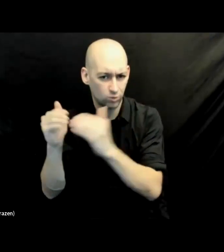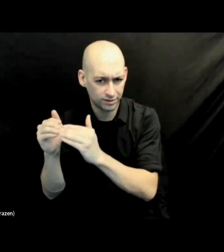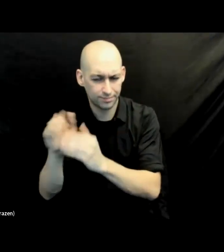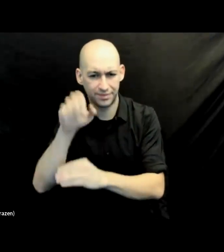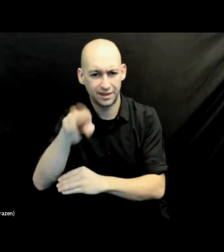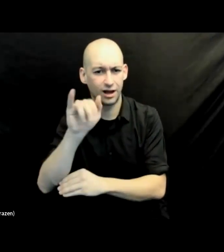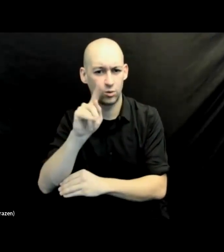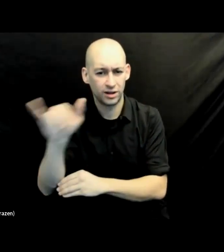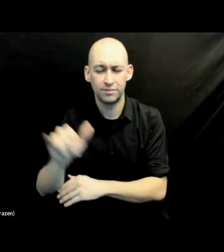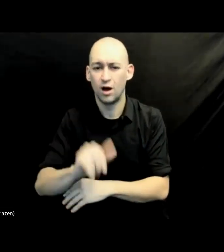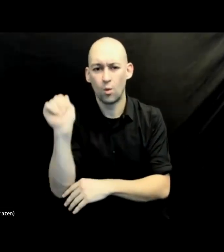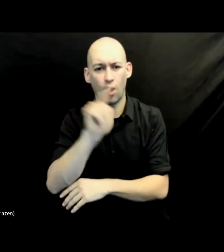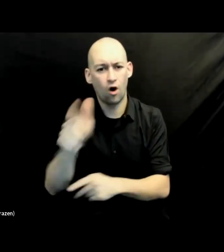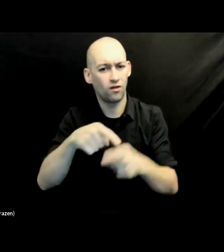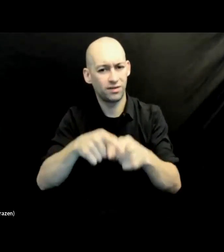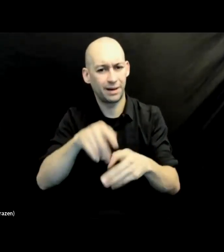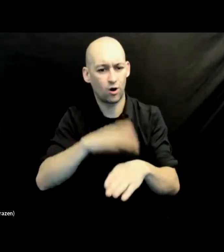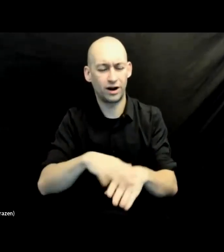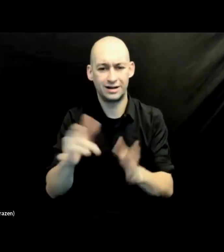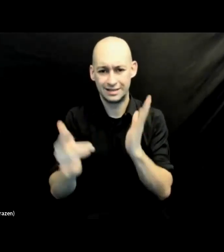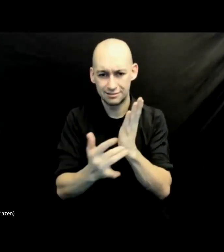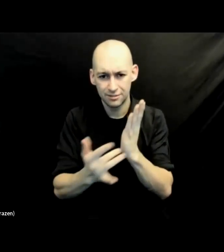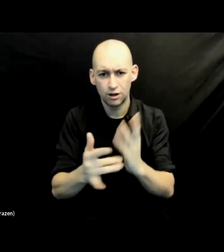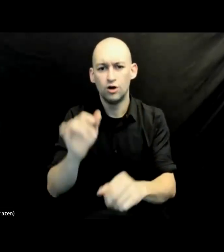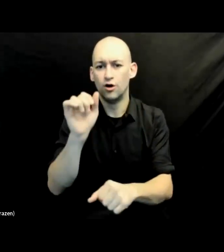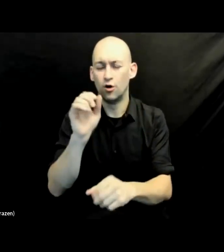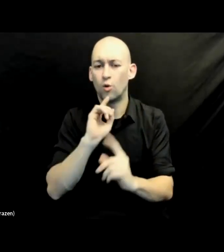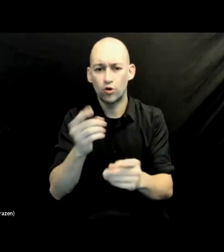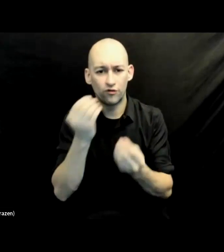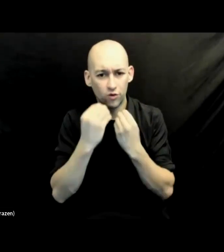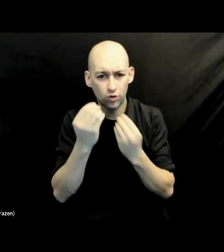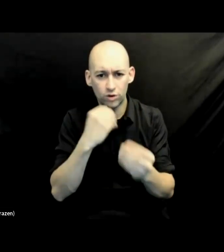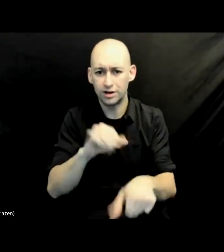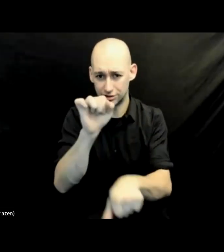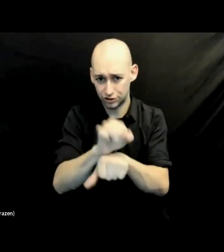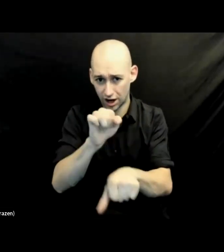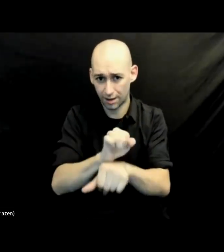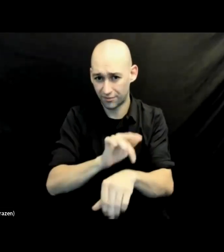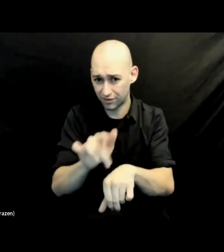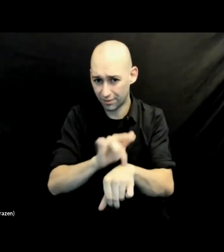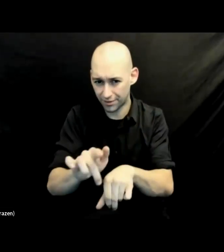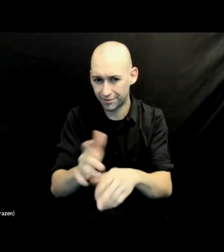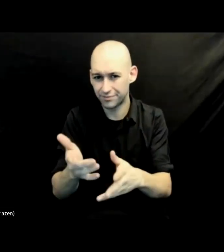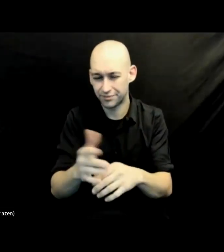you know, ordering food, jobs from a remote perspective telework telehealth, And just really